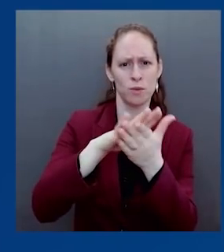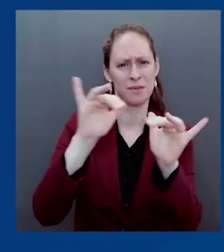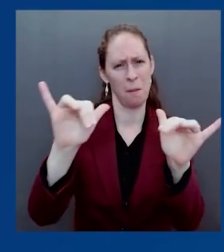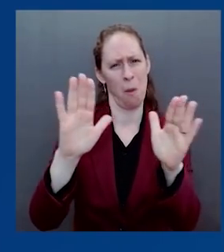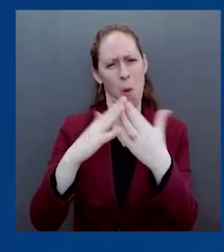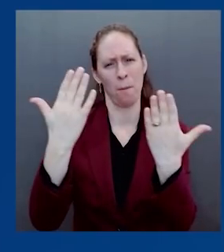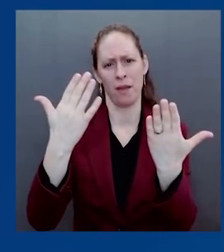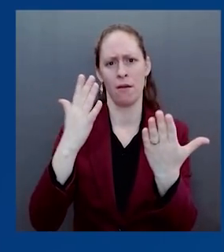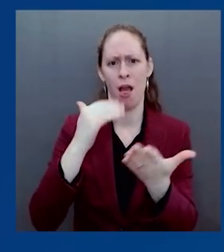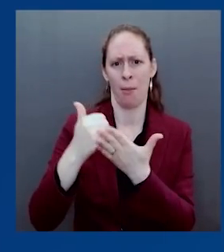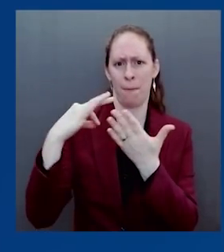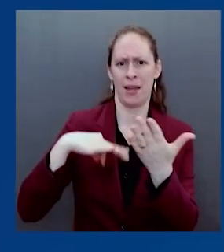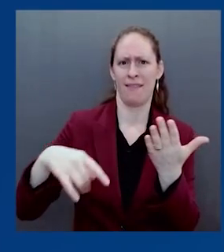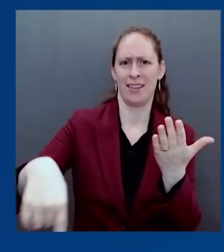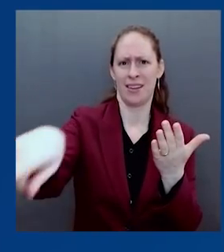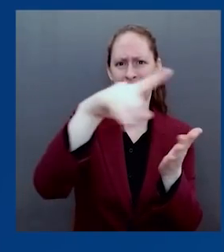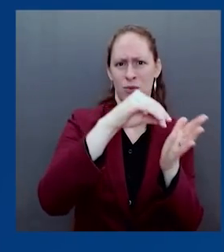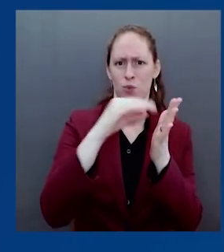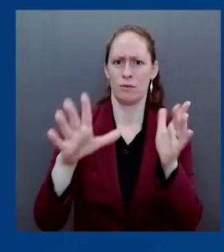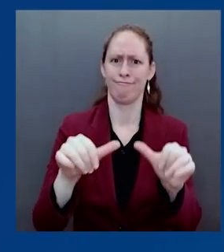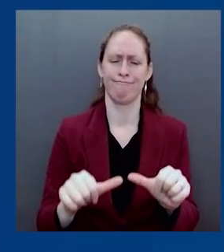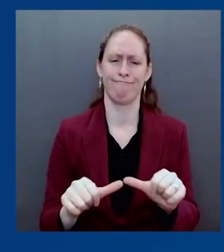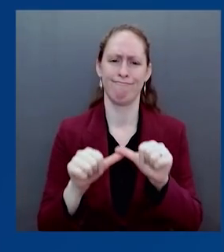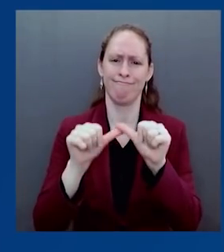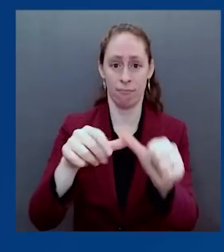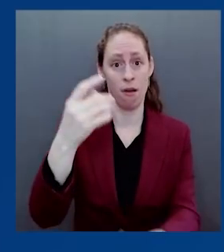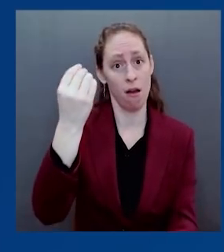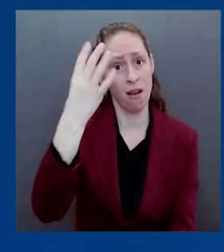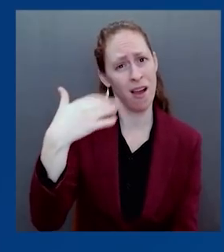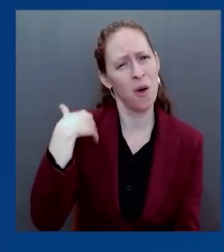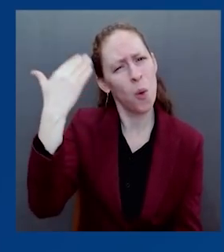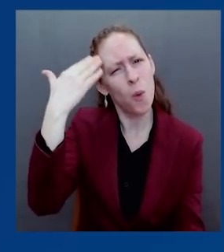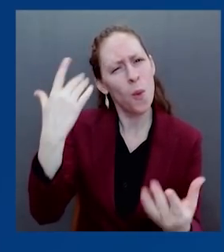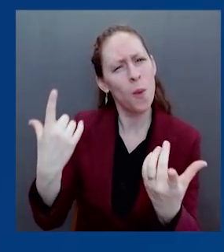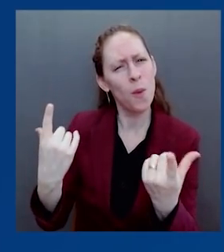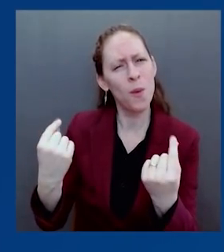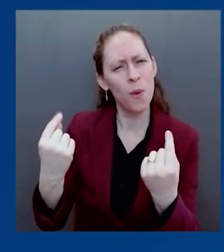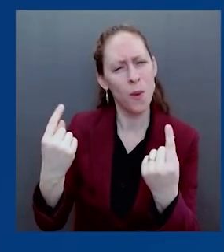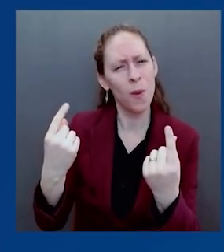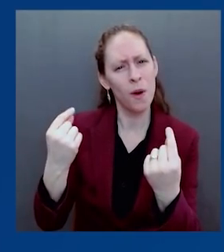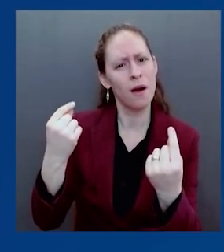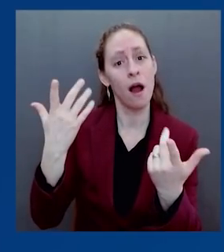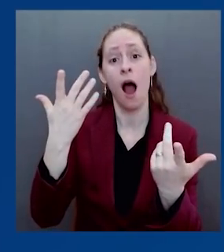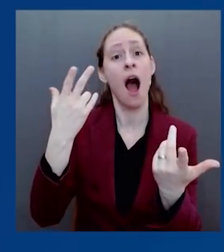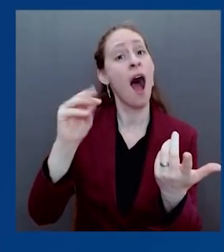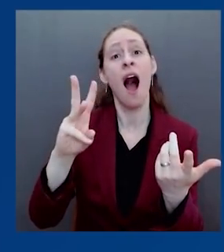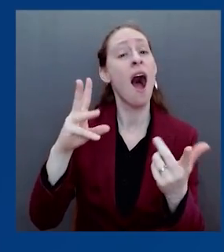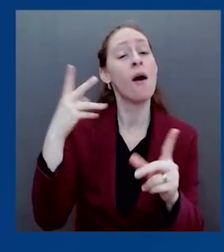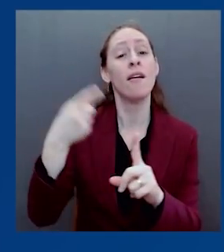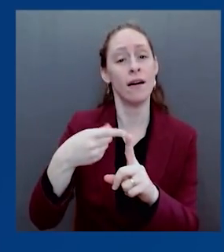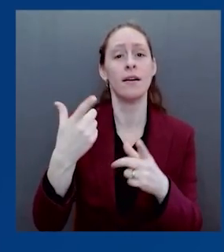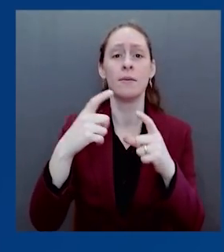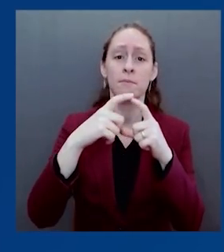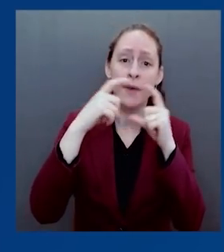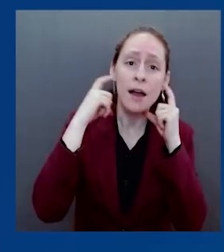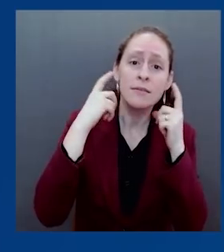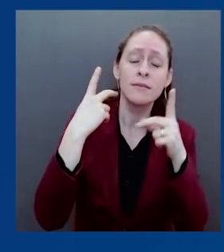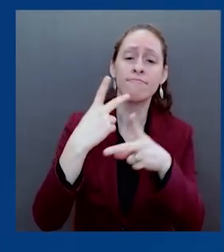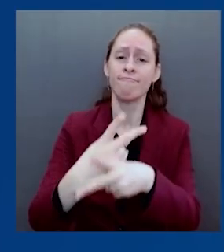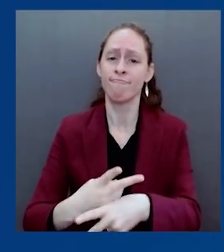And we know what works to keep schools open: vaccinations, masks, better ventilation, distancing, and testing.